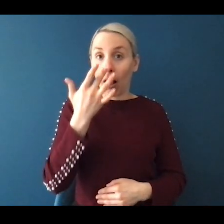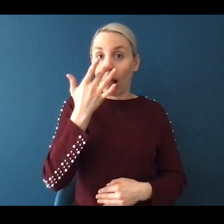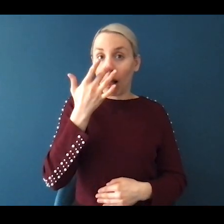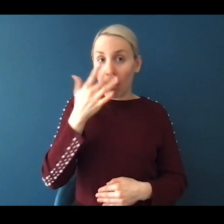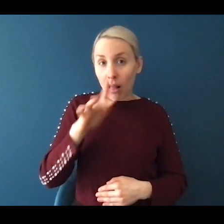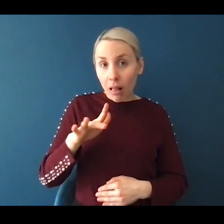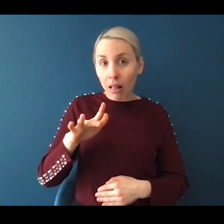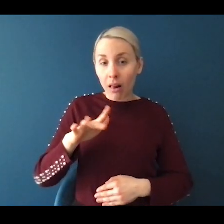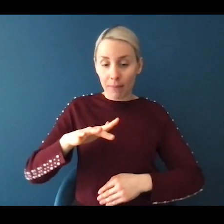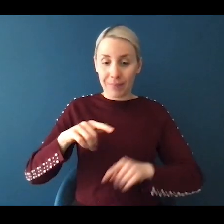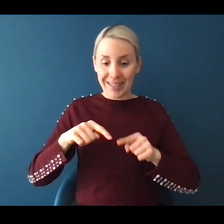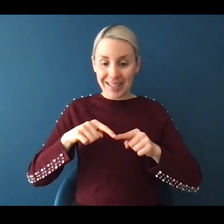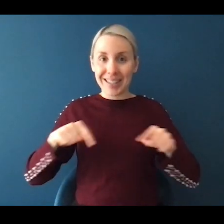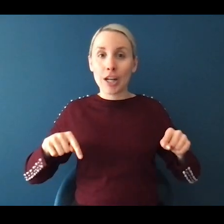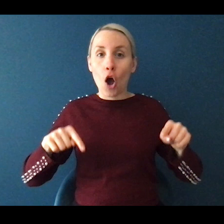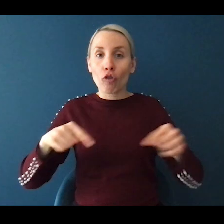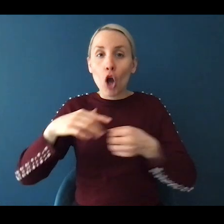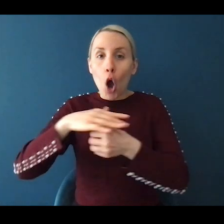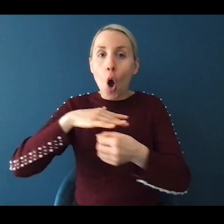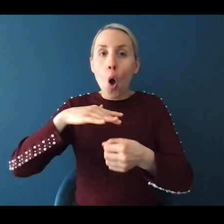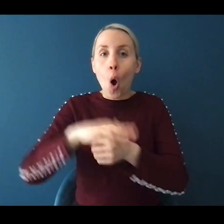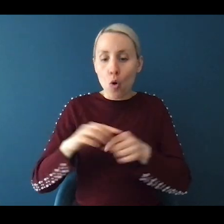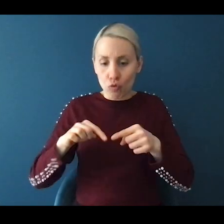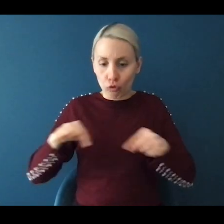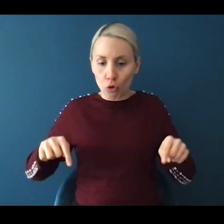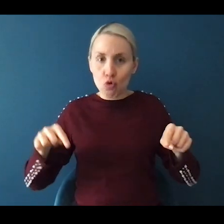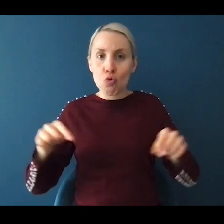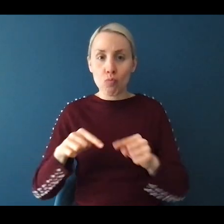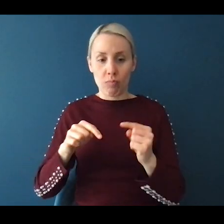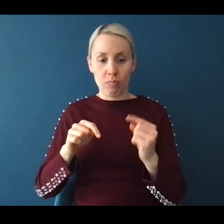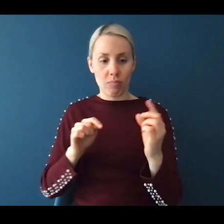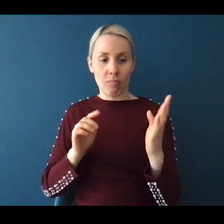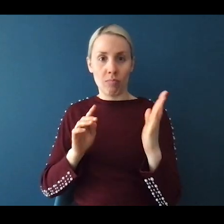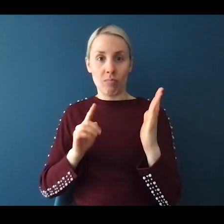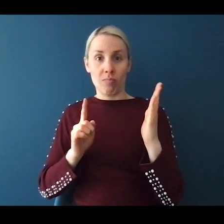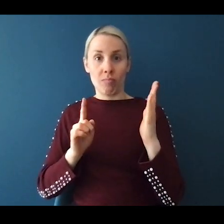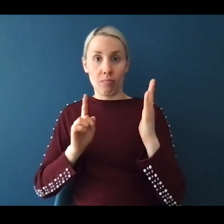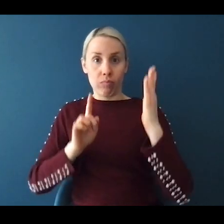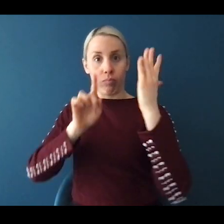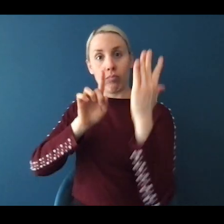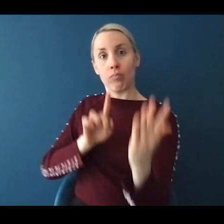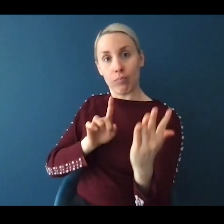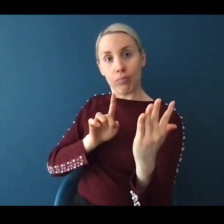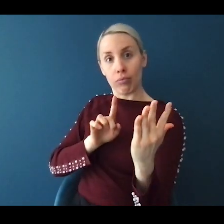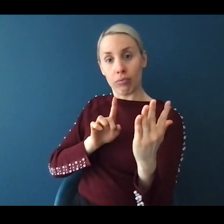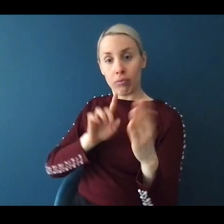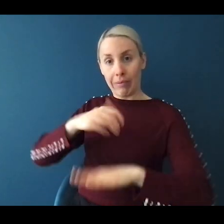the interview scenario that you maybe become very nervous suddenly what you haven't expected